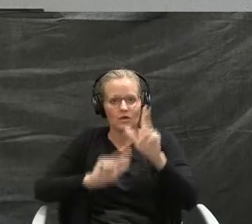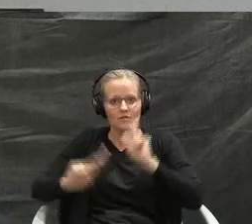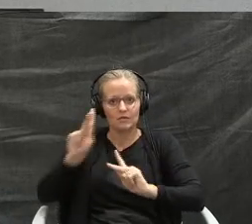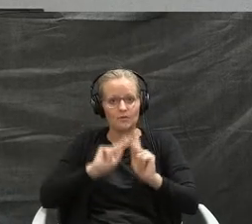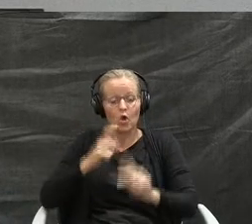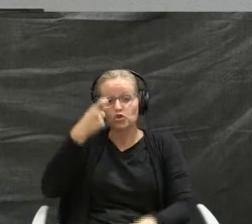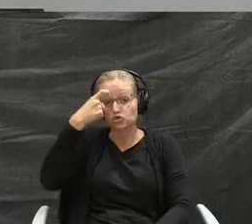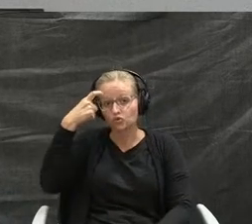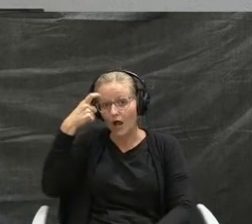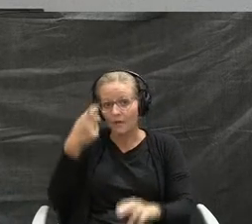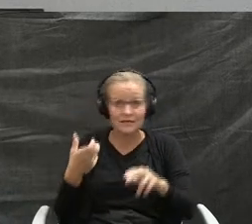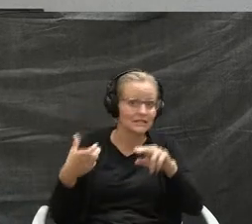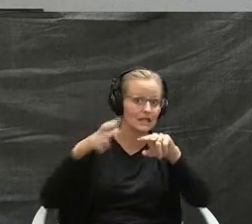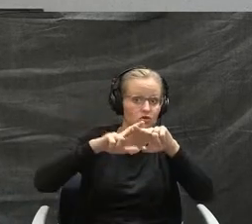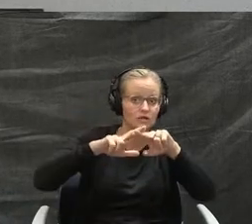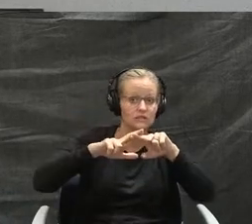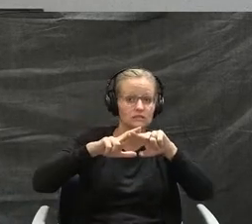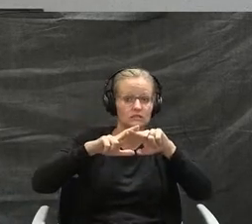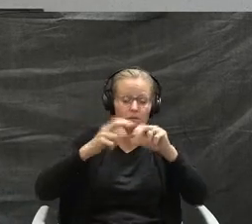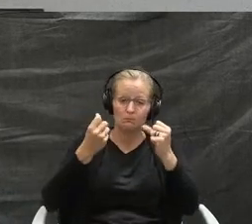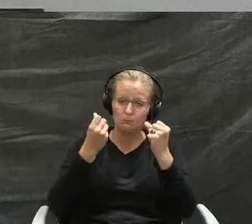numbers of mental health fatalities have occurred.